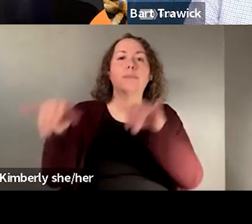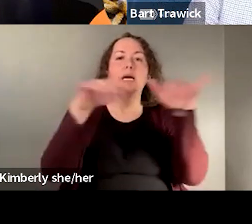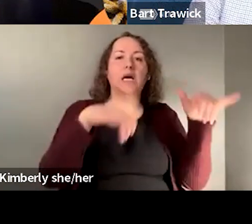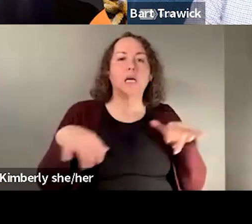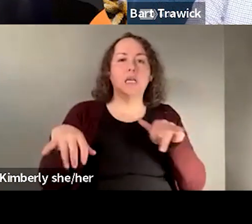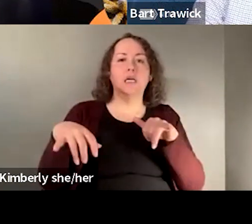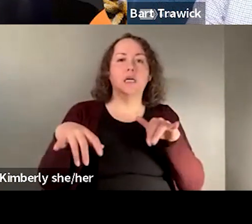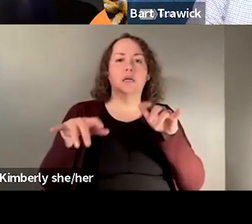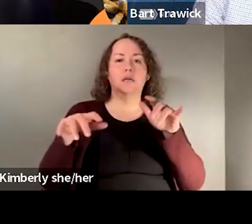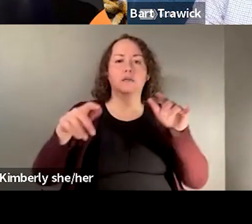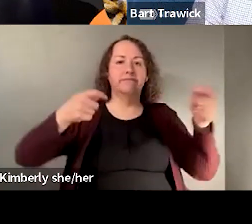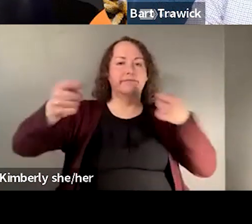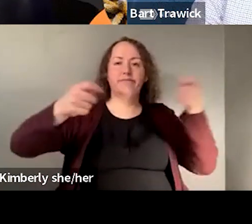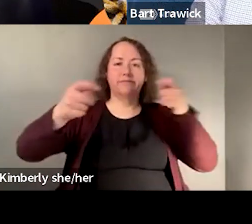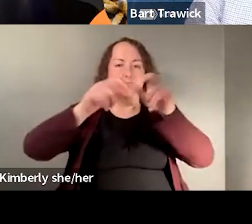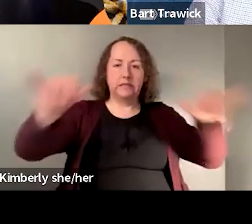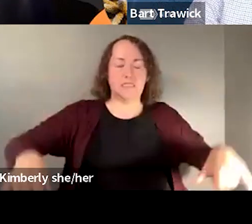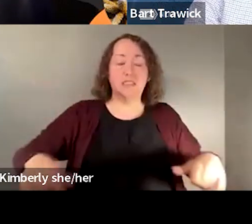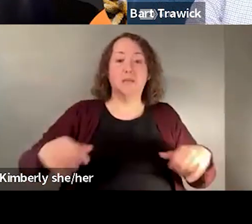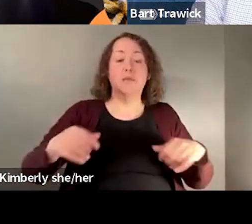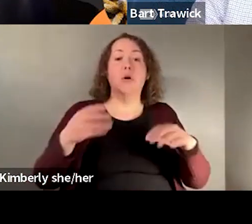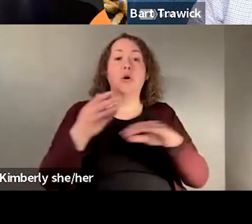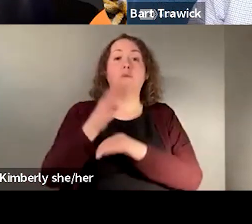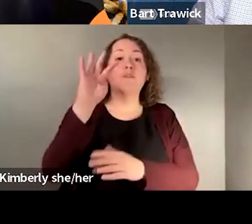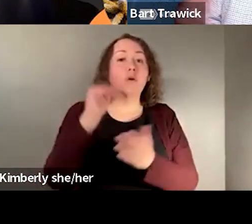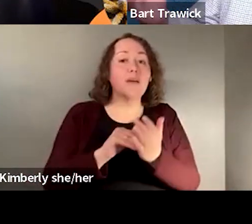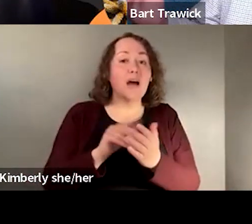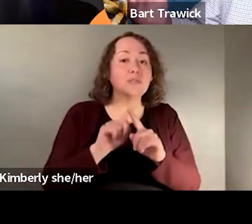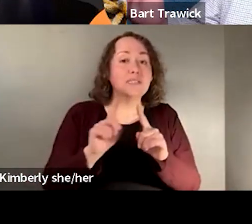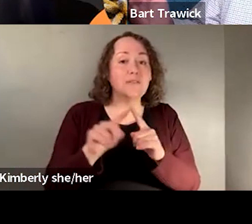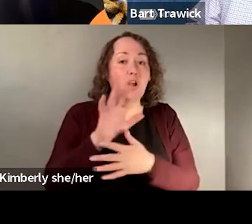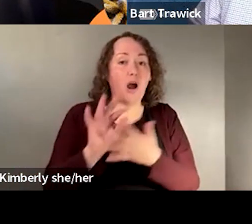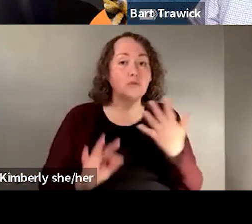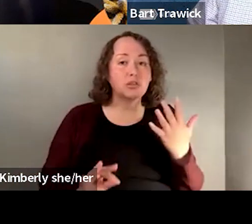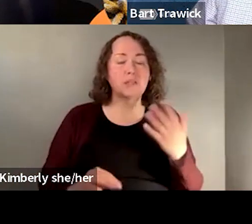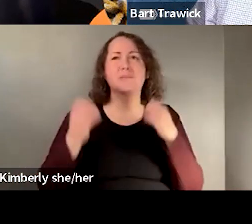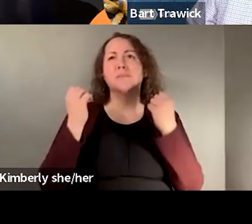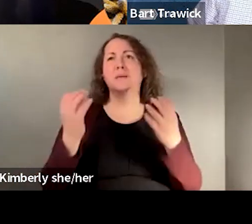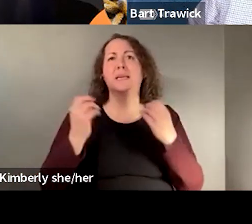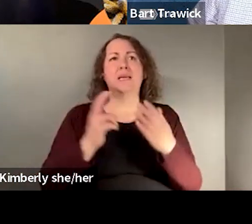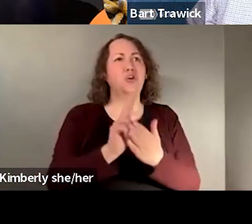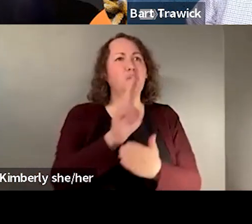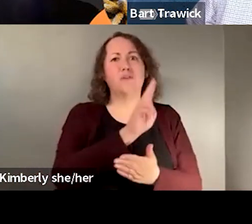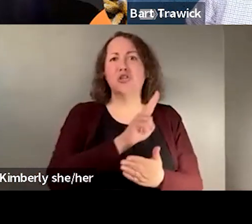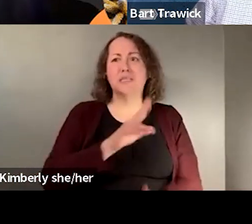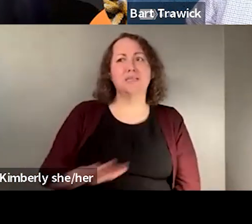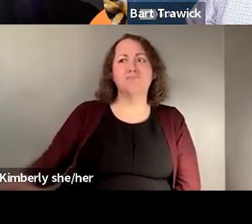And there's over four thousand different options. Many universities across the U.S. have this.